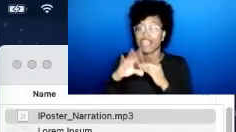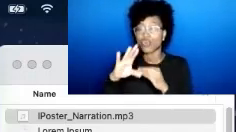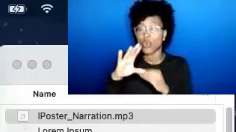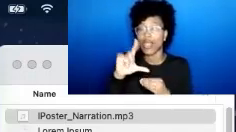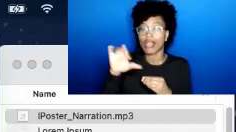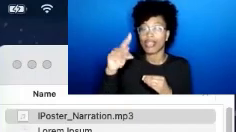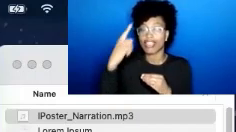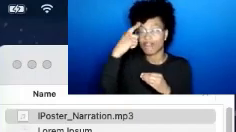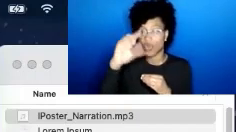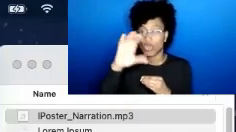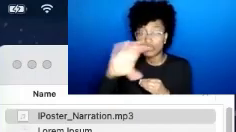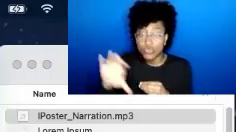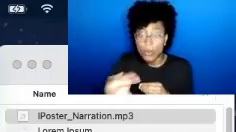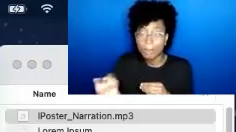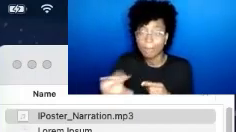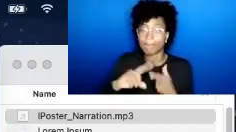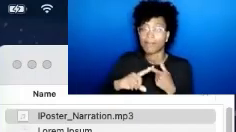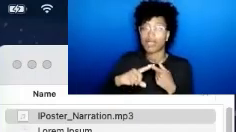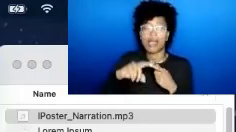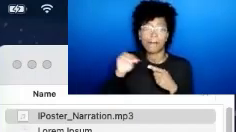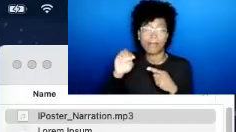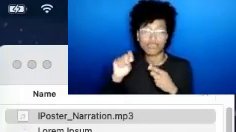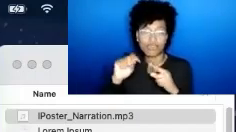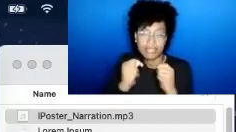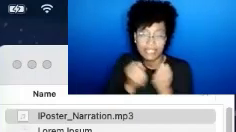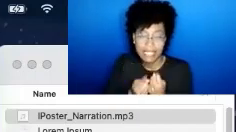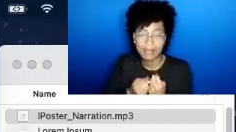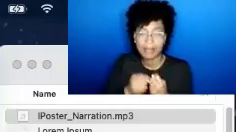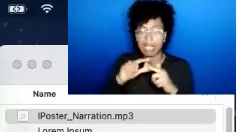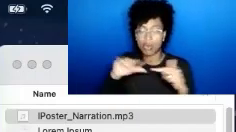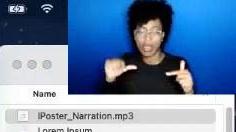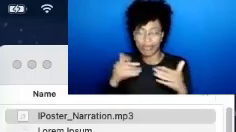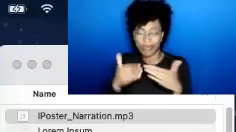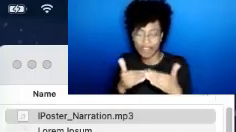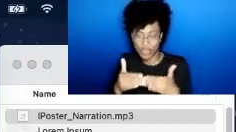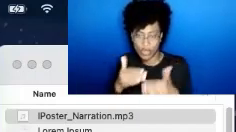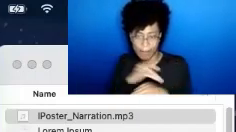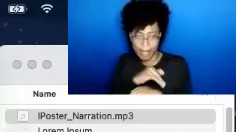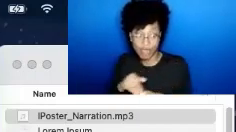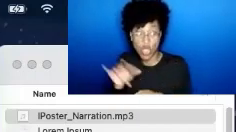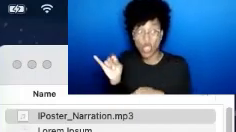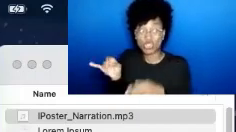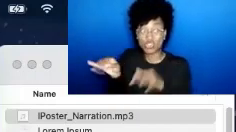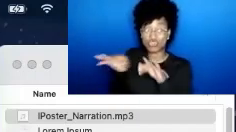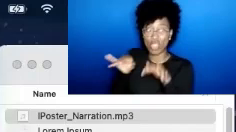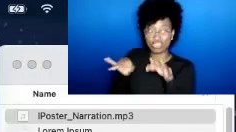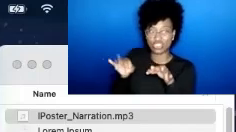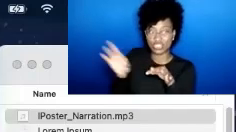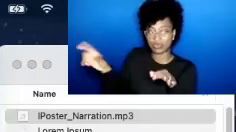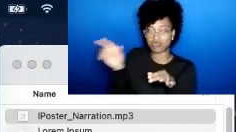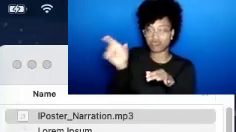whatever. 07:15:38 On both of them, you need to start